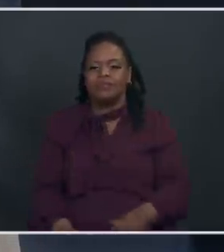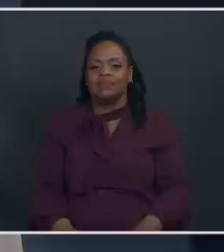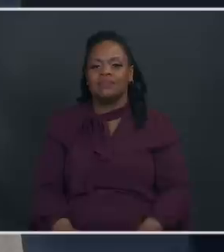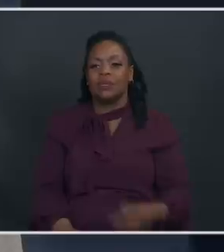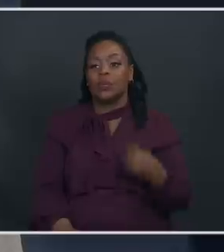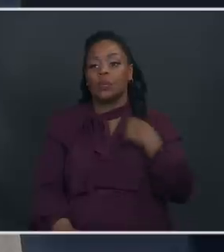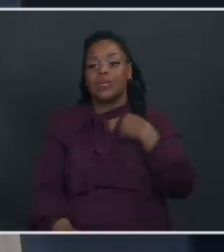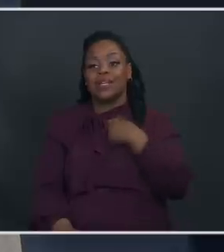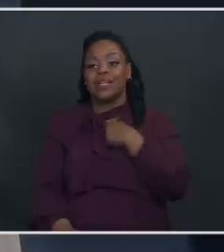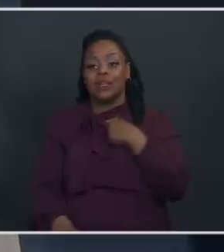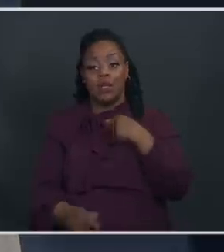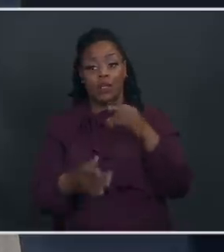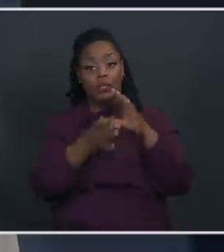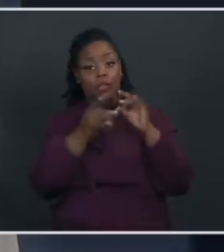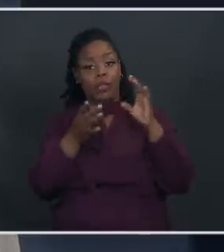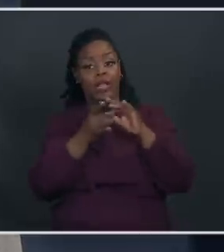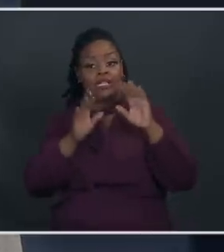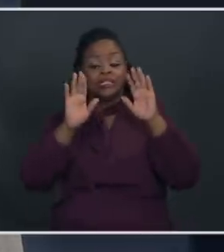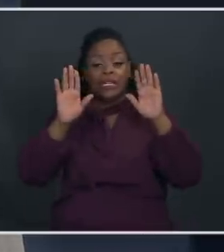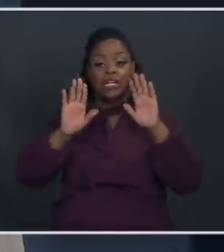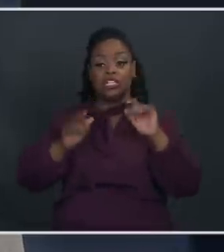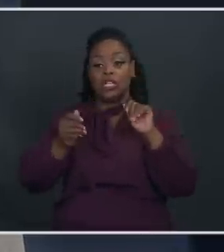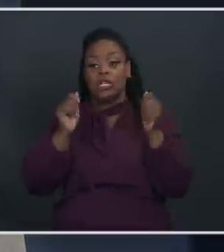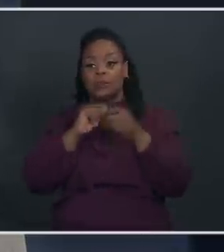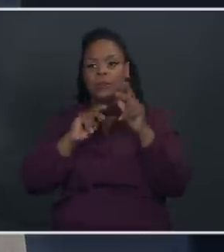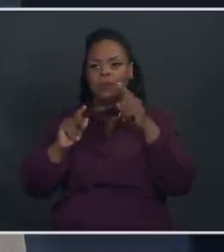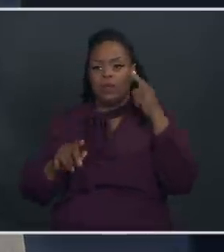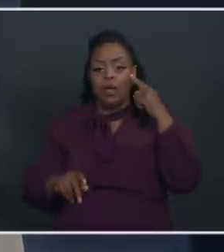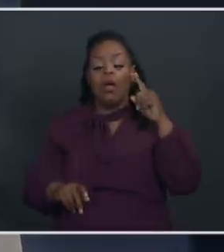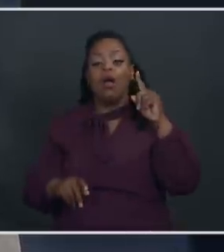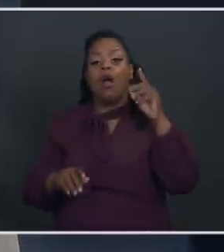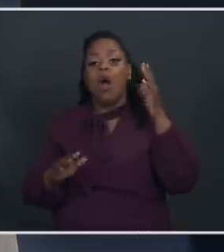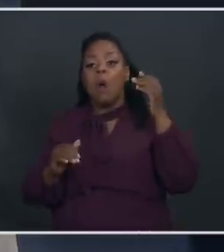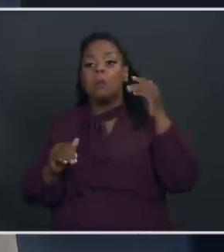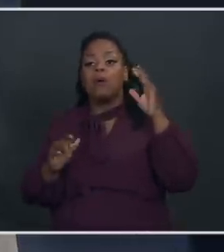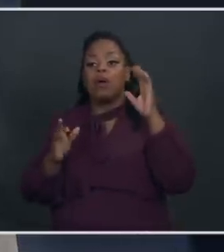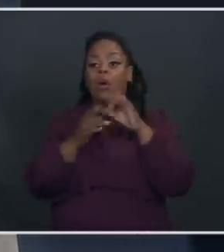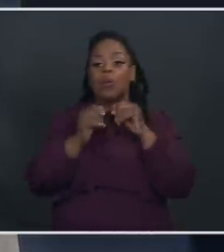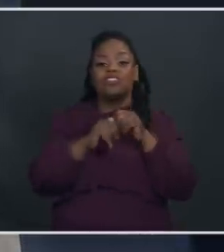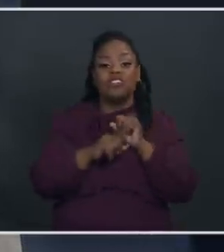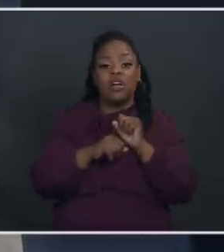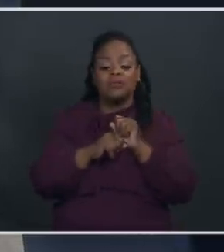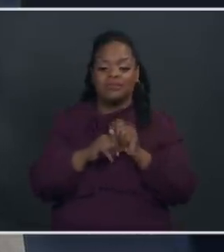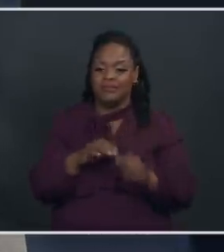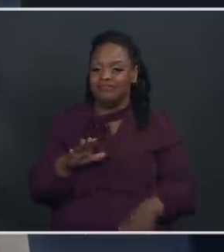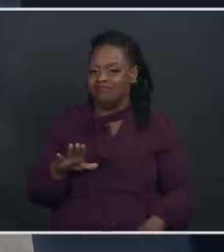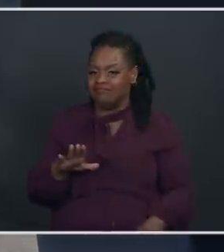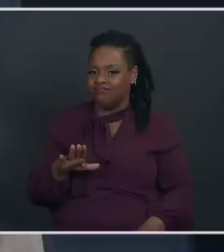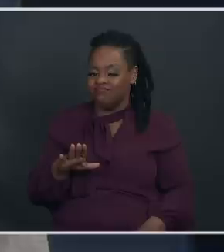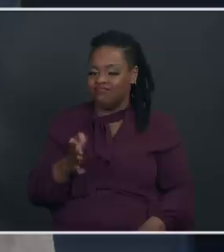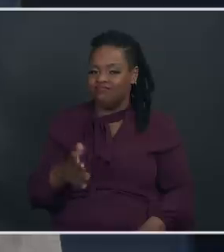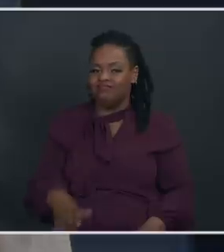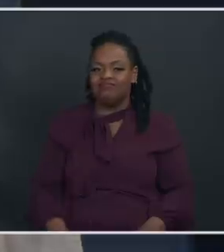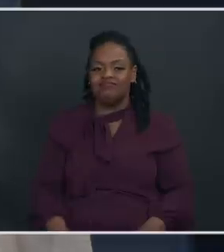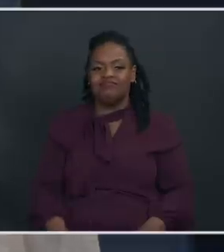eventually, people are going to think "jobs," just like President Biden when he hears the words "climate change."